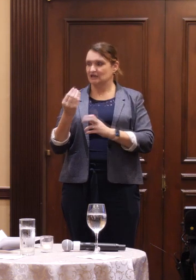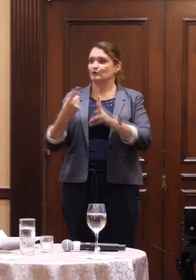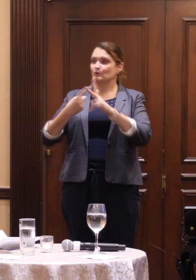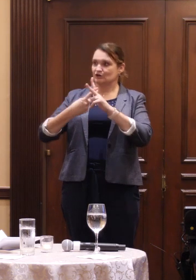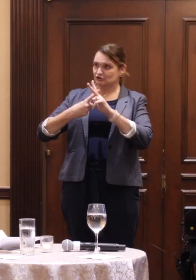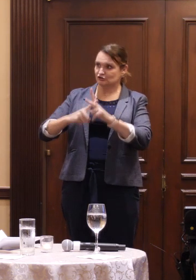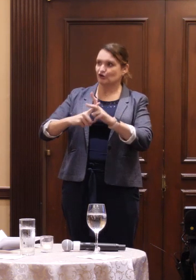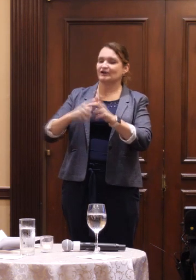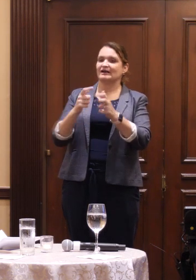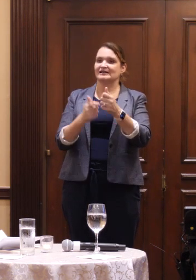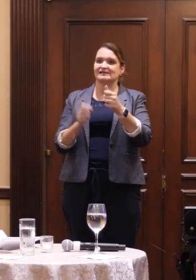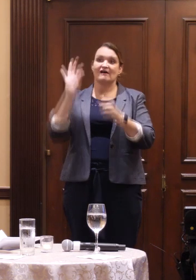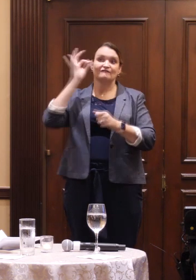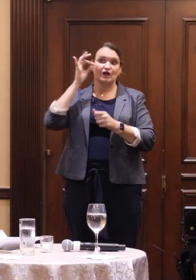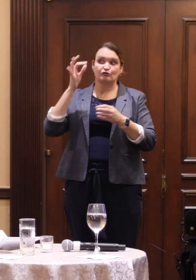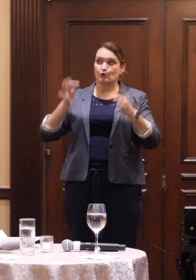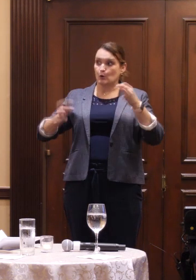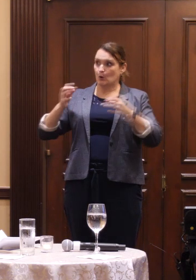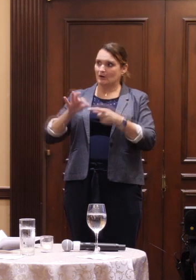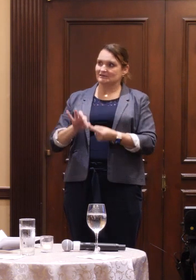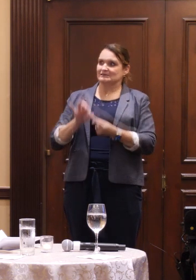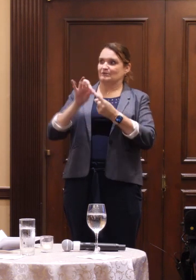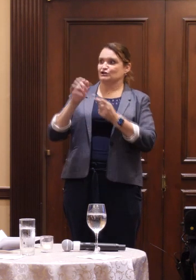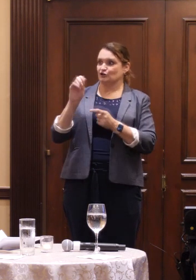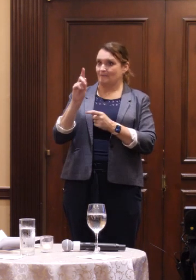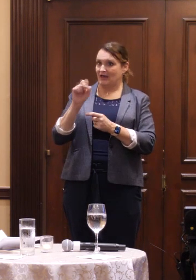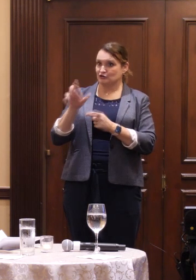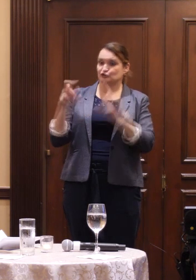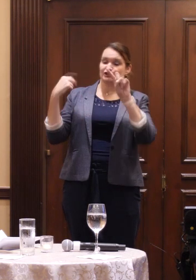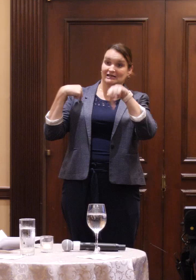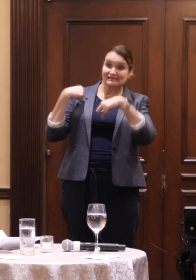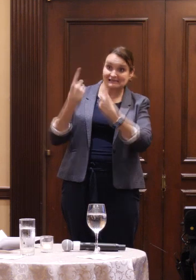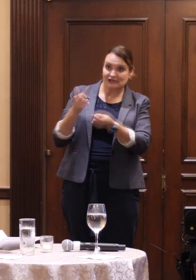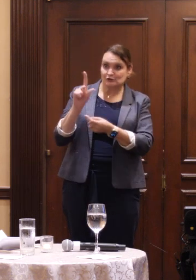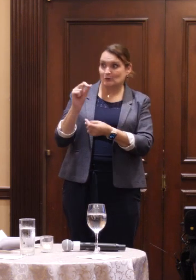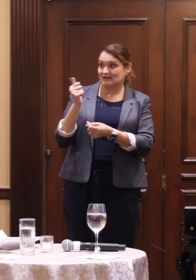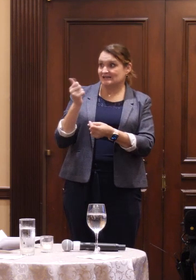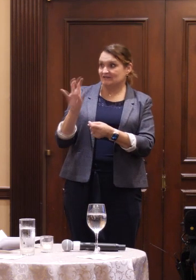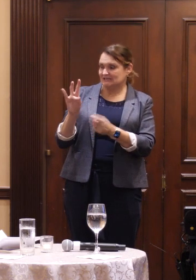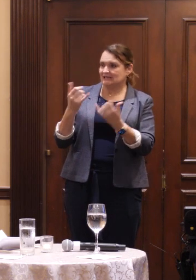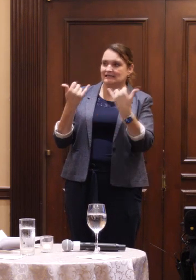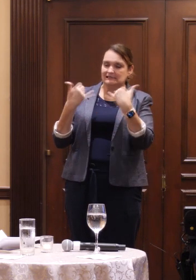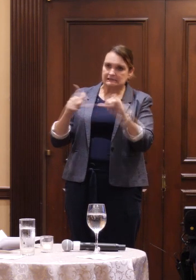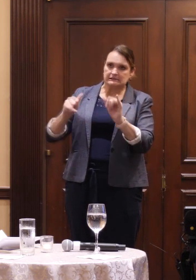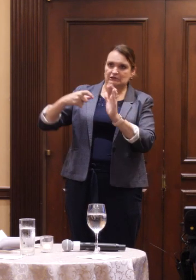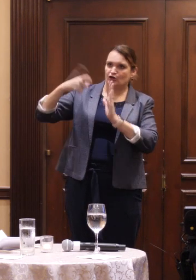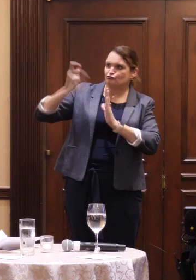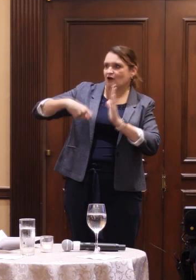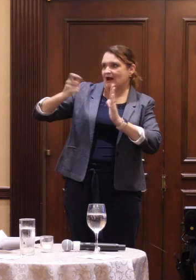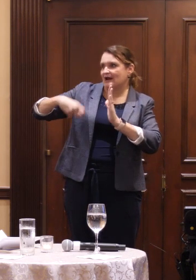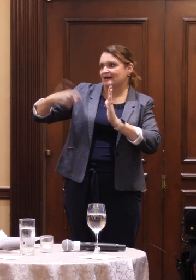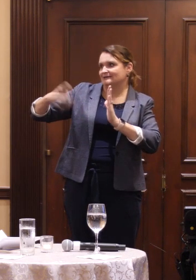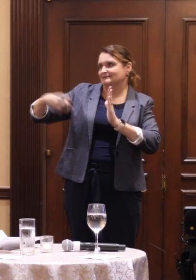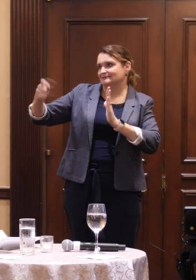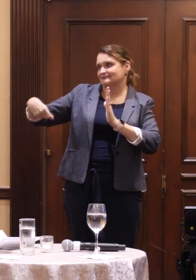master in 2016 and since 2017. He continues to be a prolific writer on disability rights.